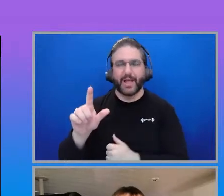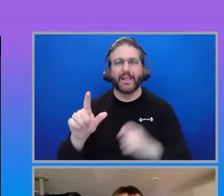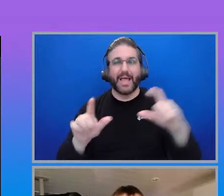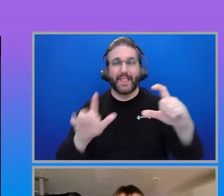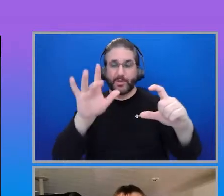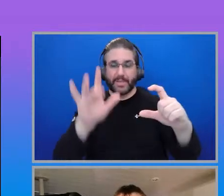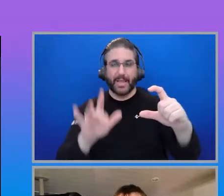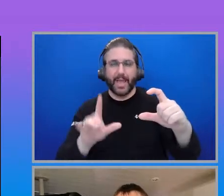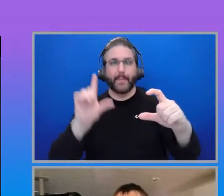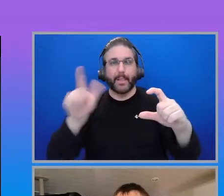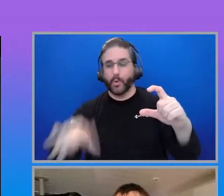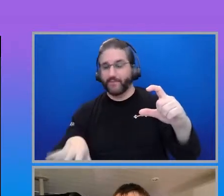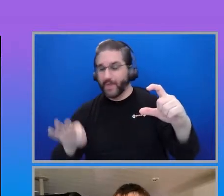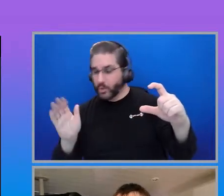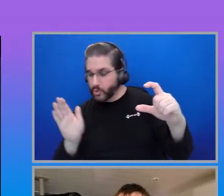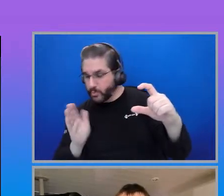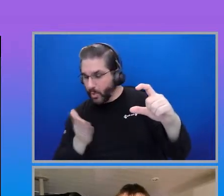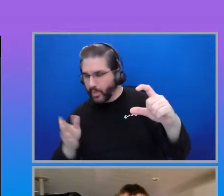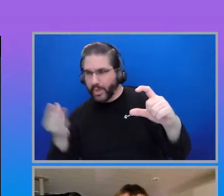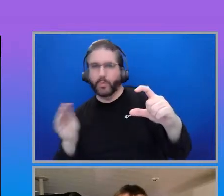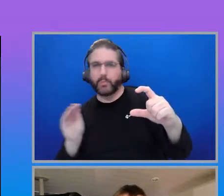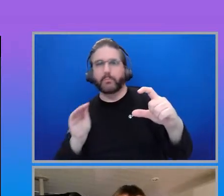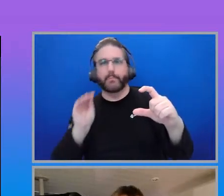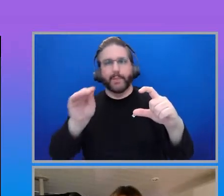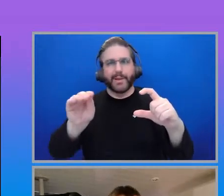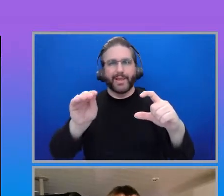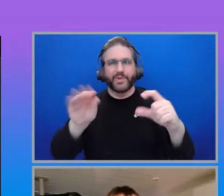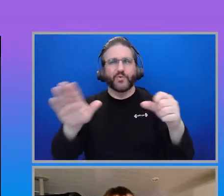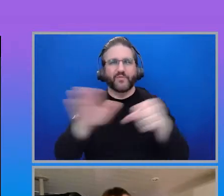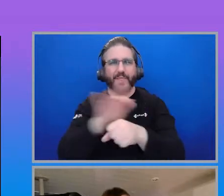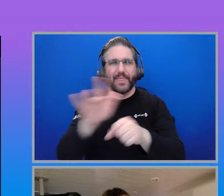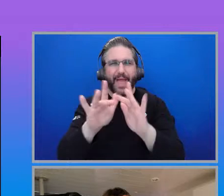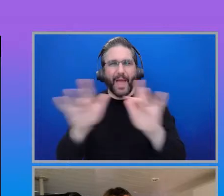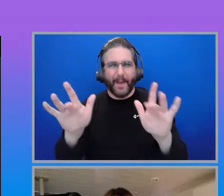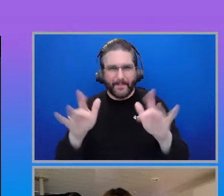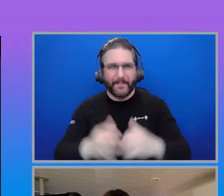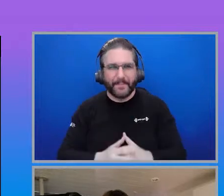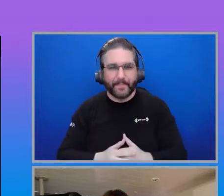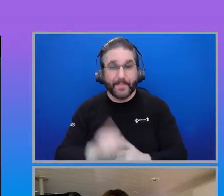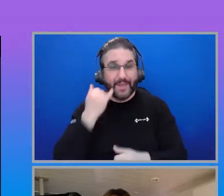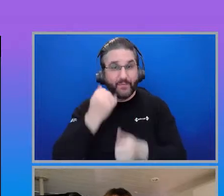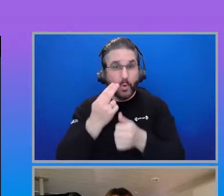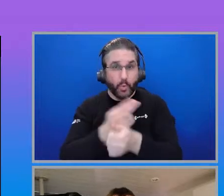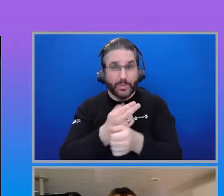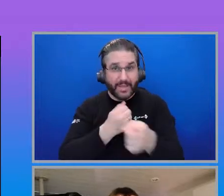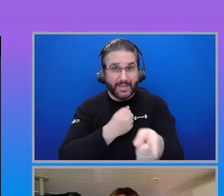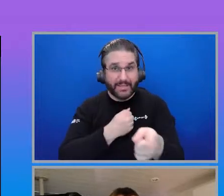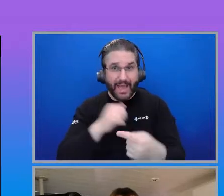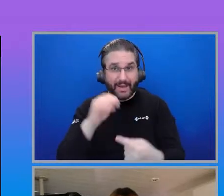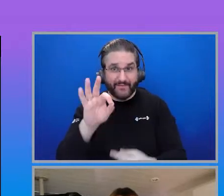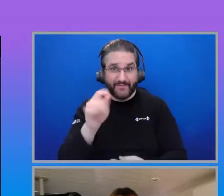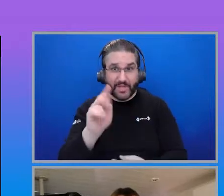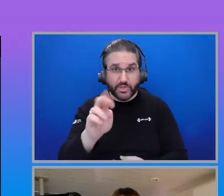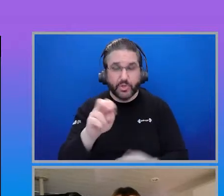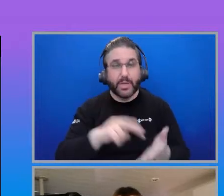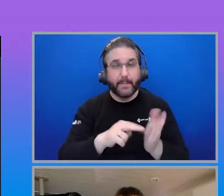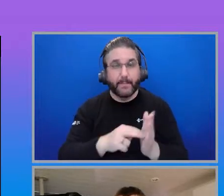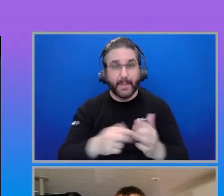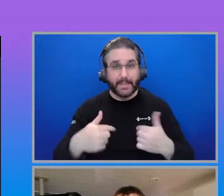small item, it can pick it up and move it back into the layout to fill the gaps. Now, if you're using that, that jumping around